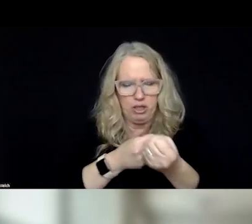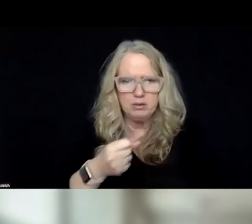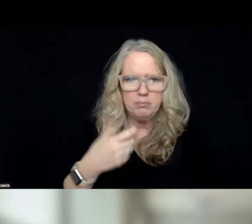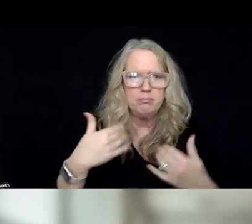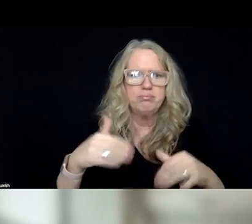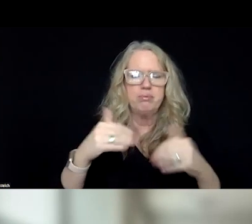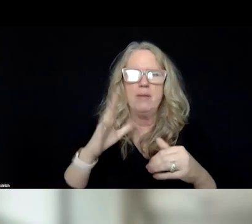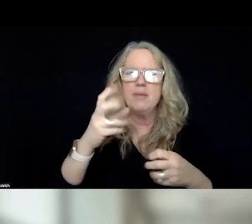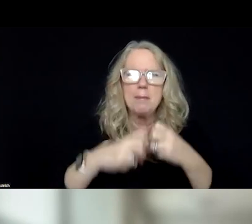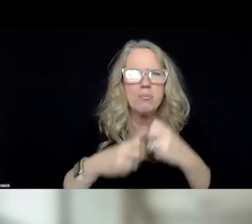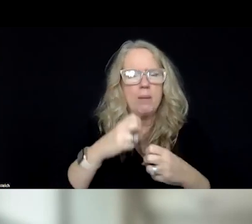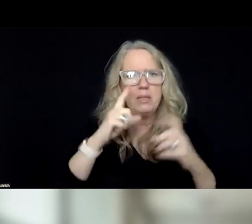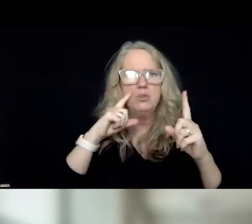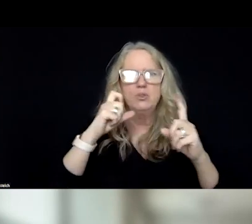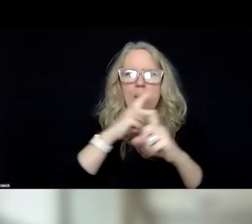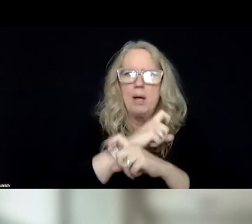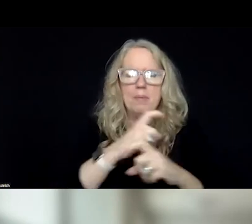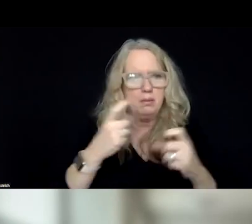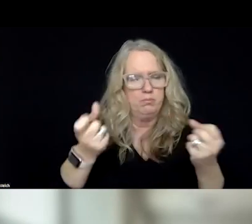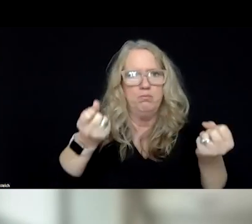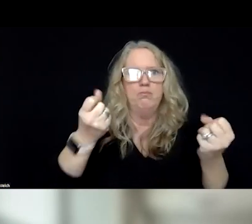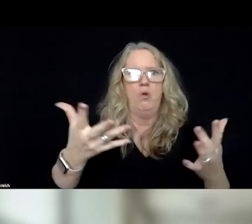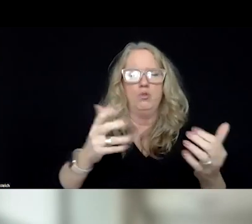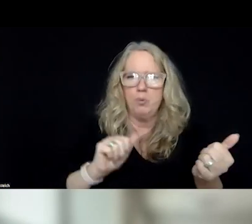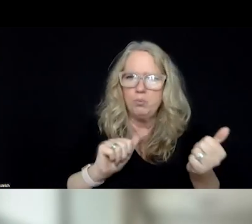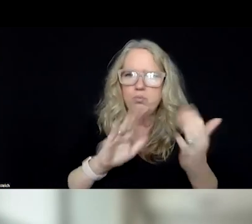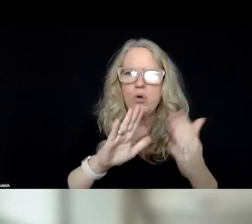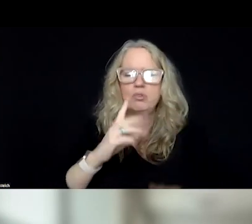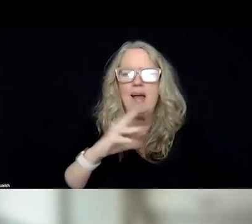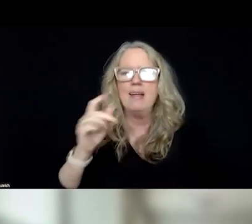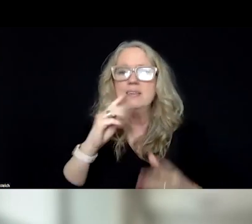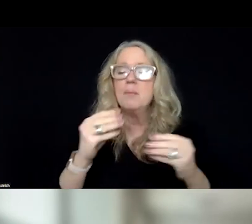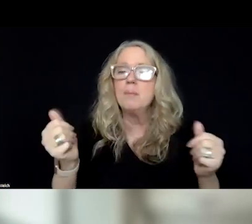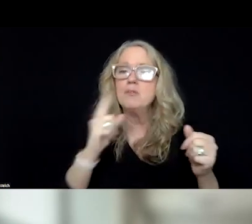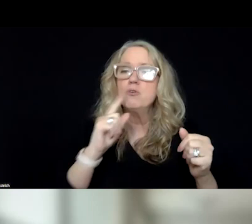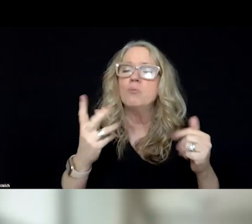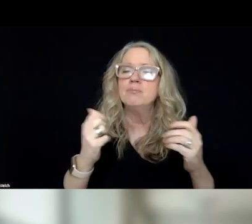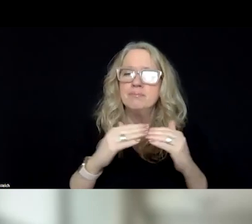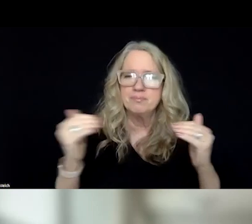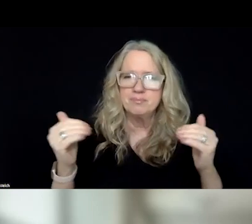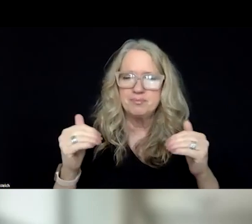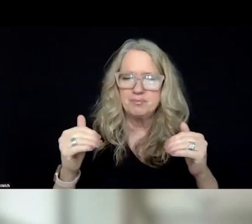PROBLEM THAT REQUIRES MULTIPLE SOLUTIONS. PEERS REALLY PLAY AN IMPORTANT ROLE